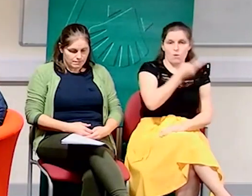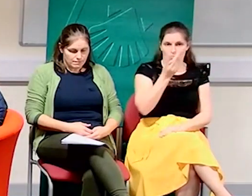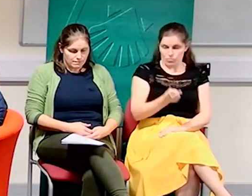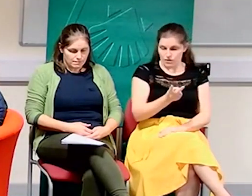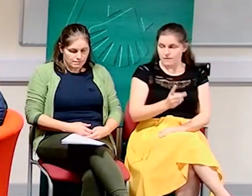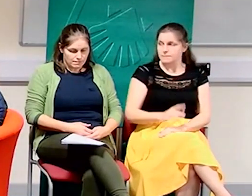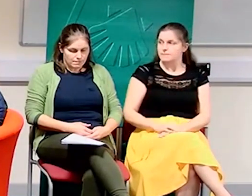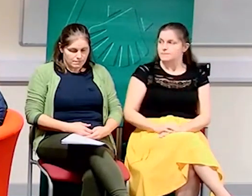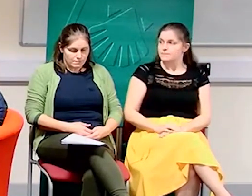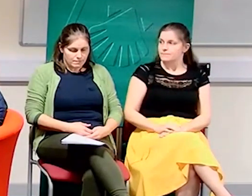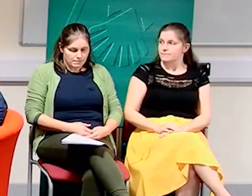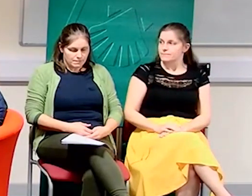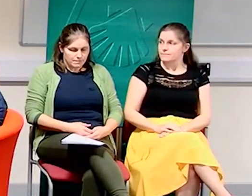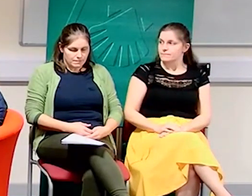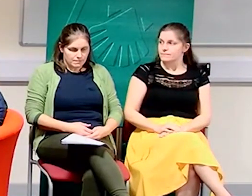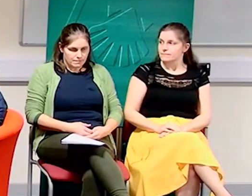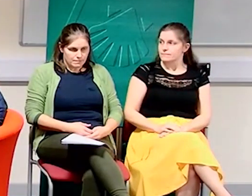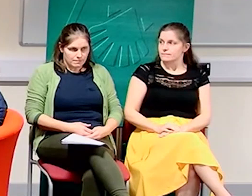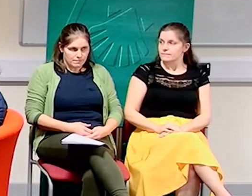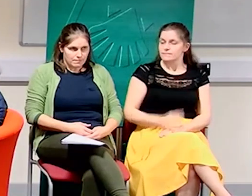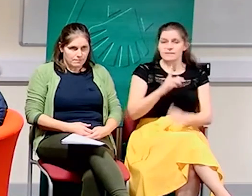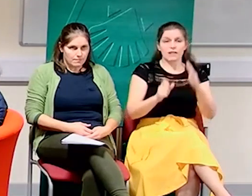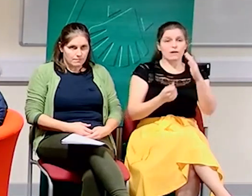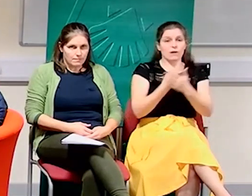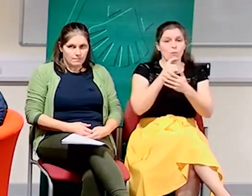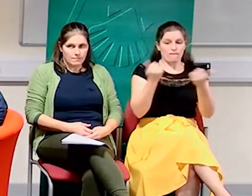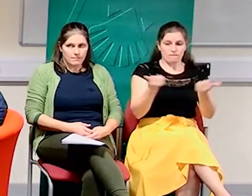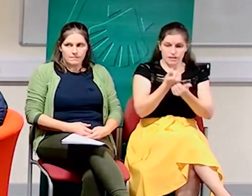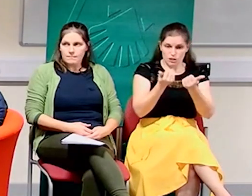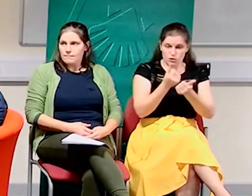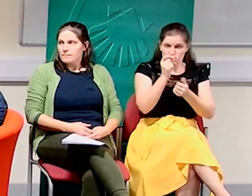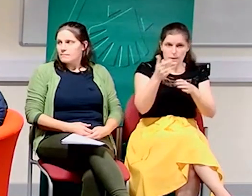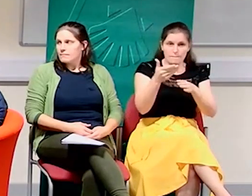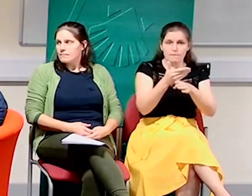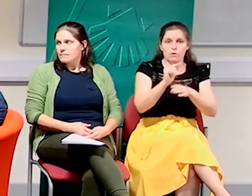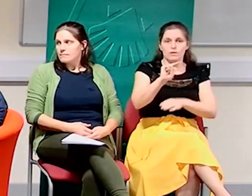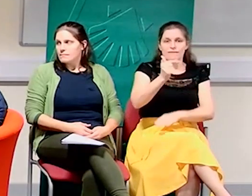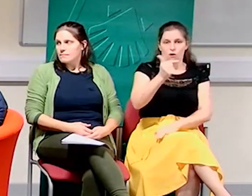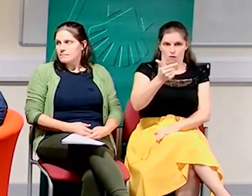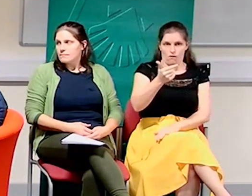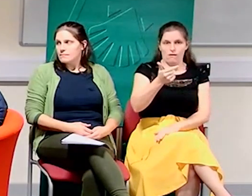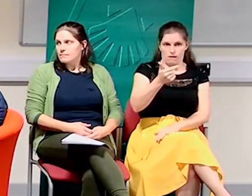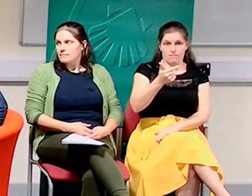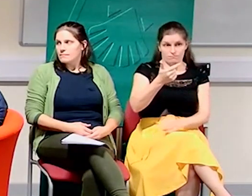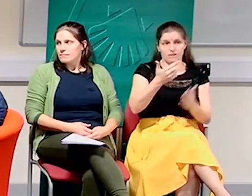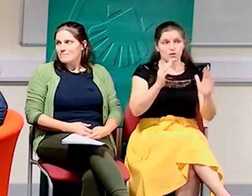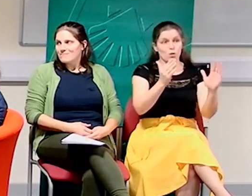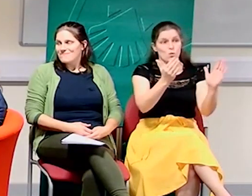online and the event we're due to close just before 7 p.m. uh so welcome welcome online